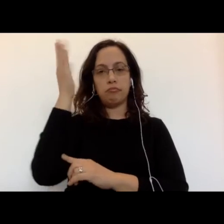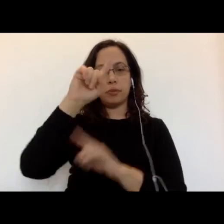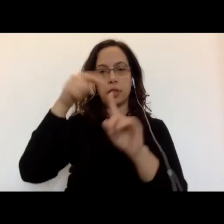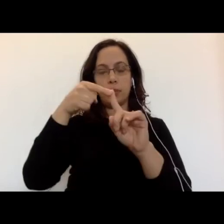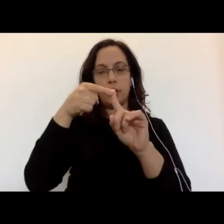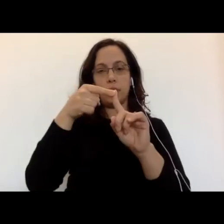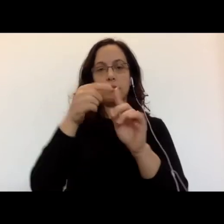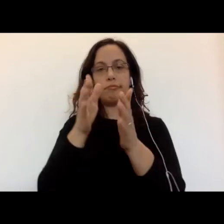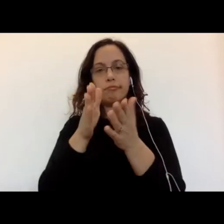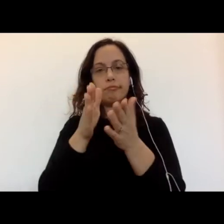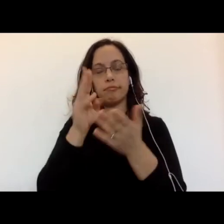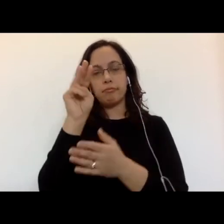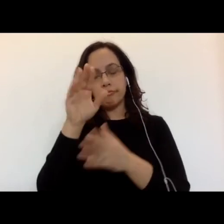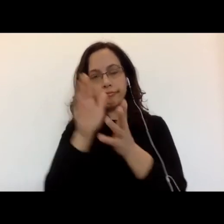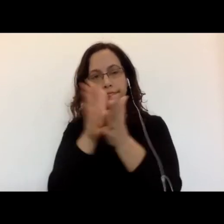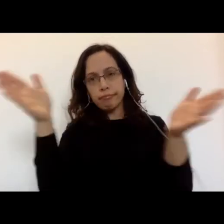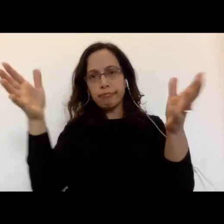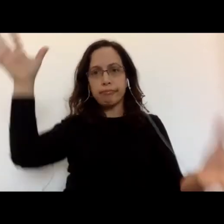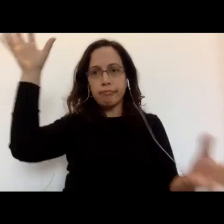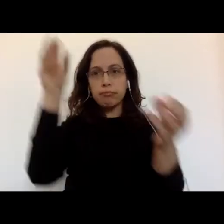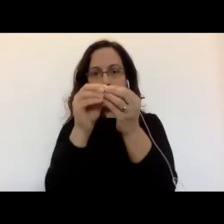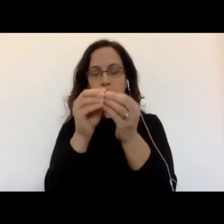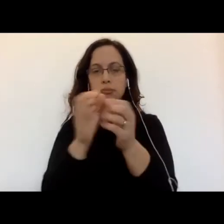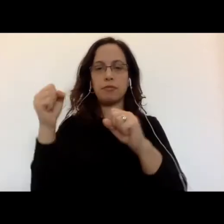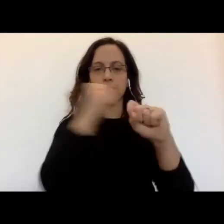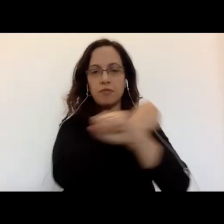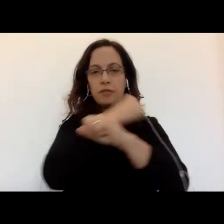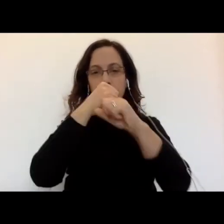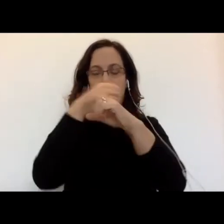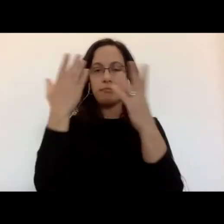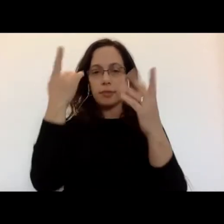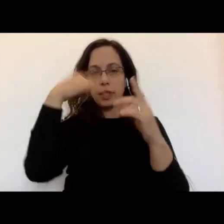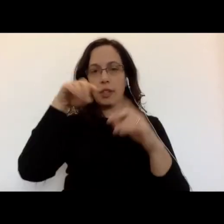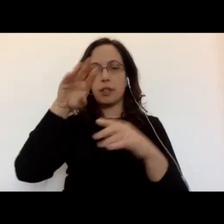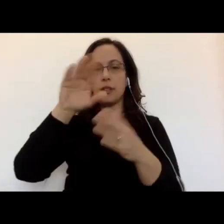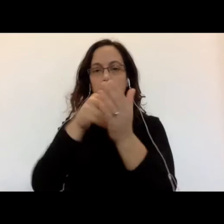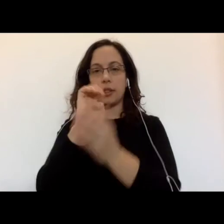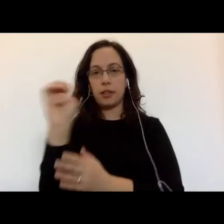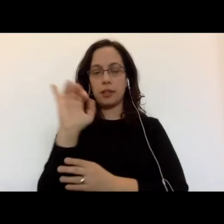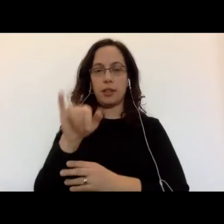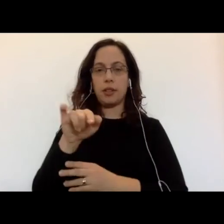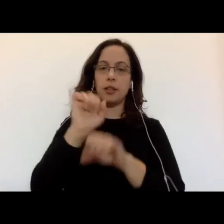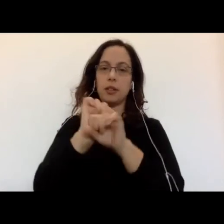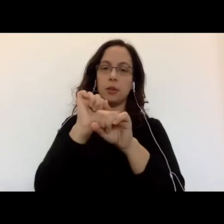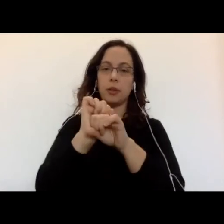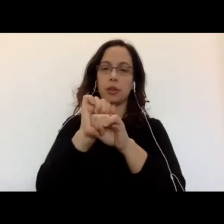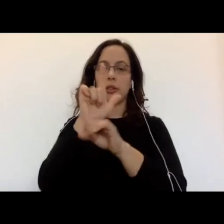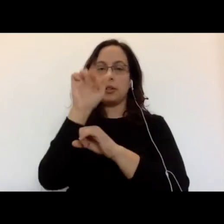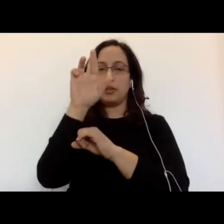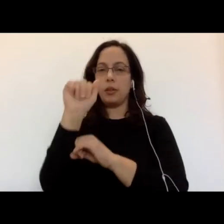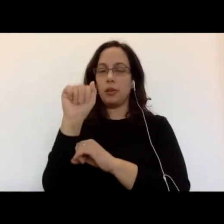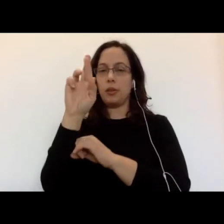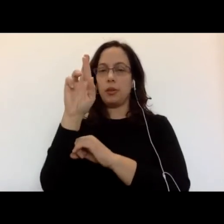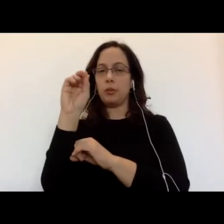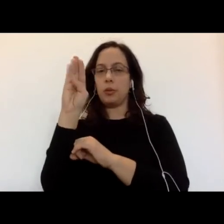in the Middle East this is work that um uh Laura Robson brings to us based on a book that she's